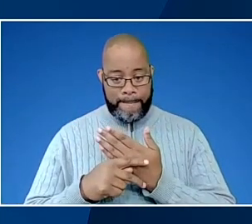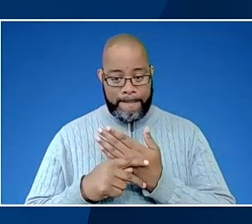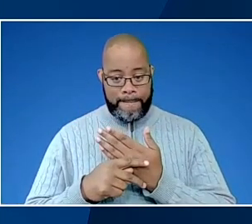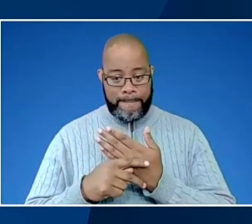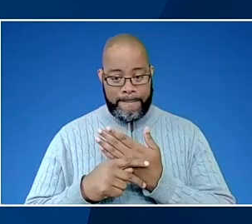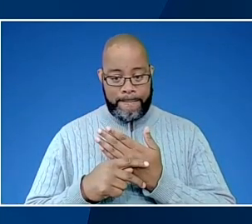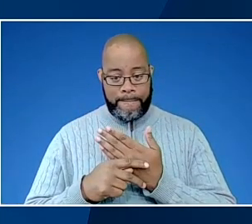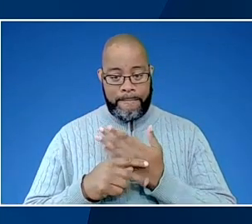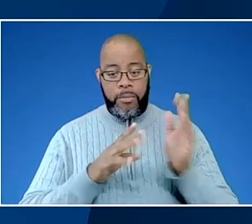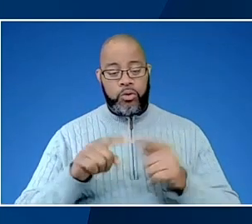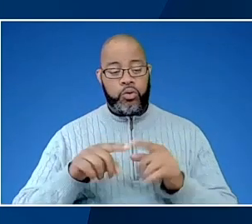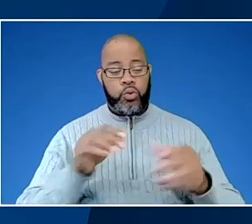that the Department is recommending.